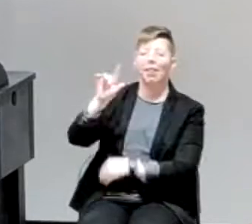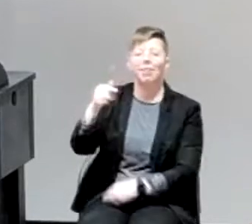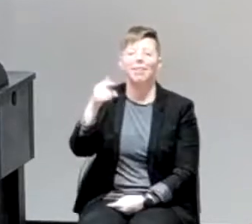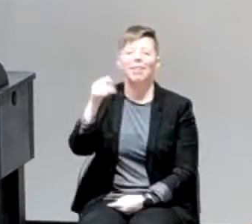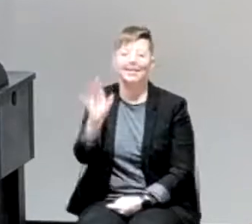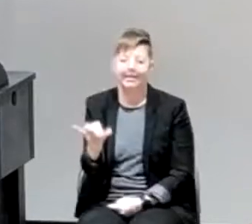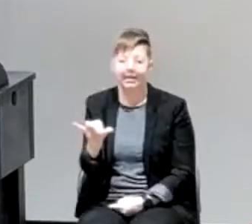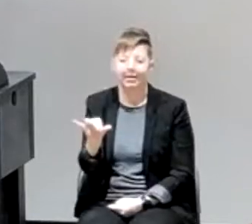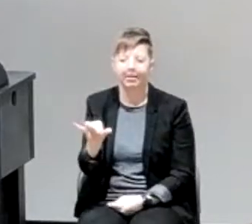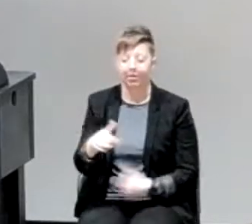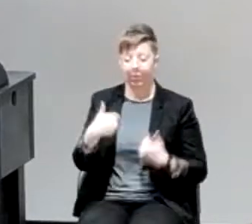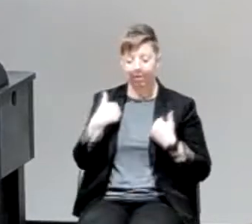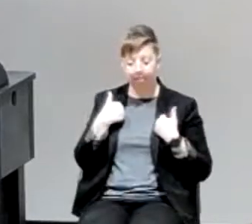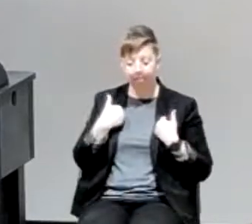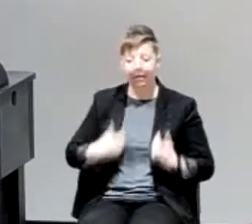propelled to do amazing things with excellence, that, my